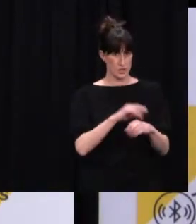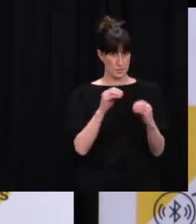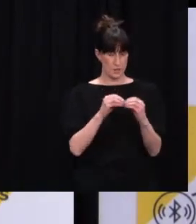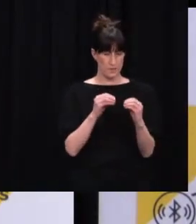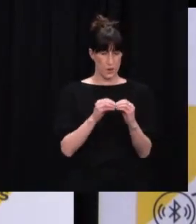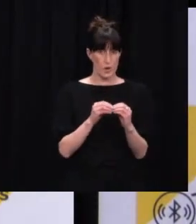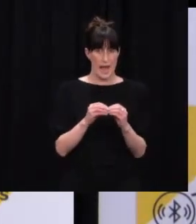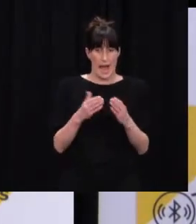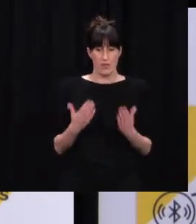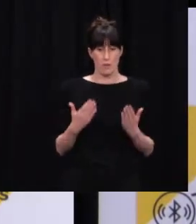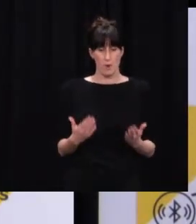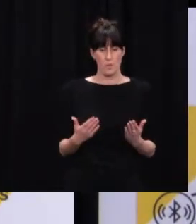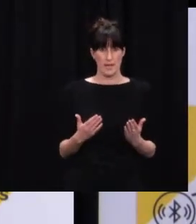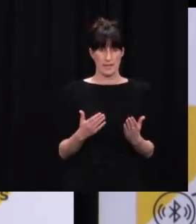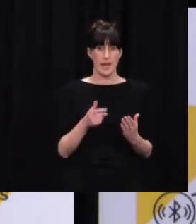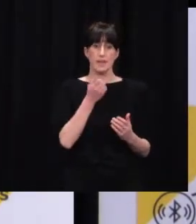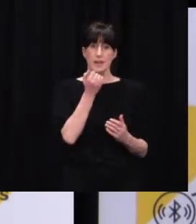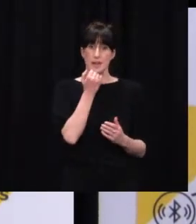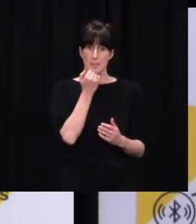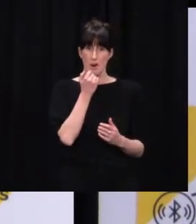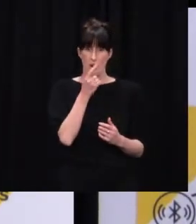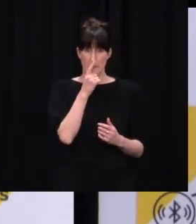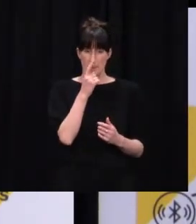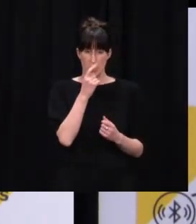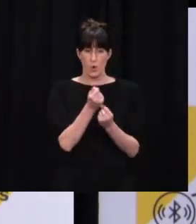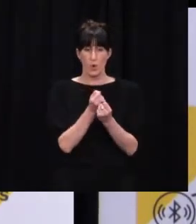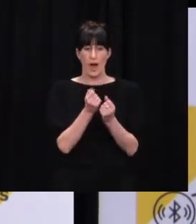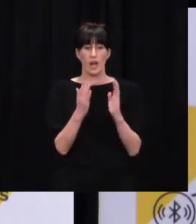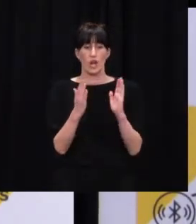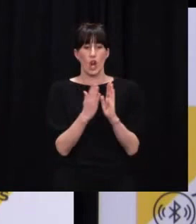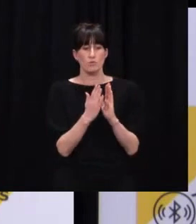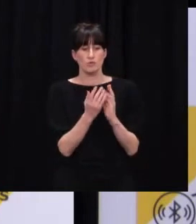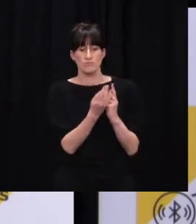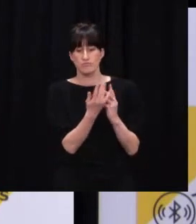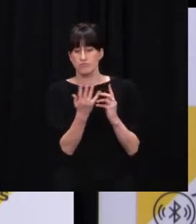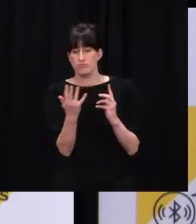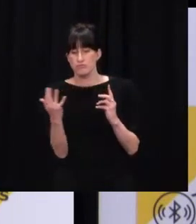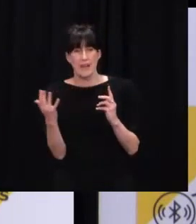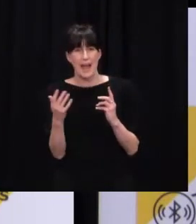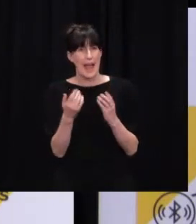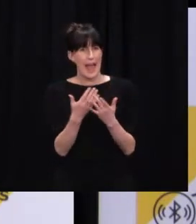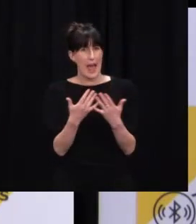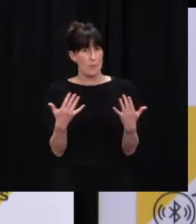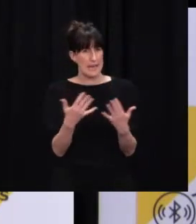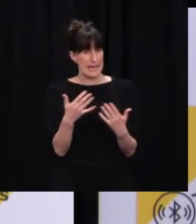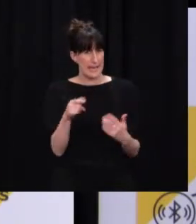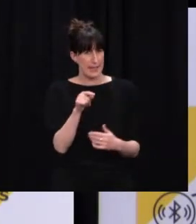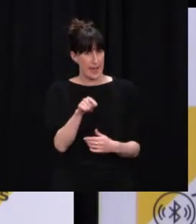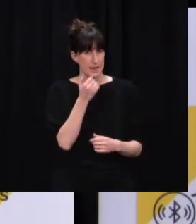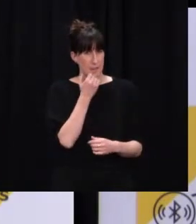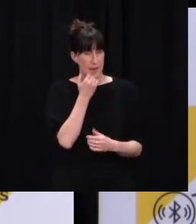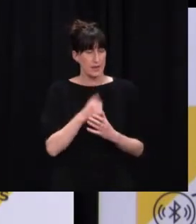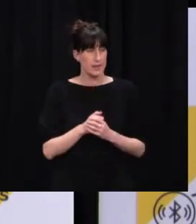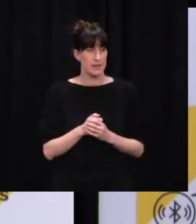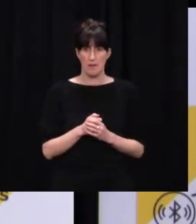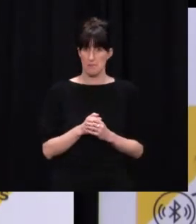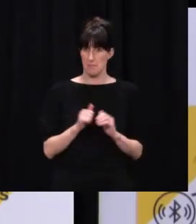Dr Bloomfield, could you clarify how many people do you